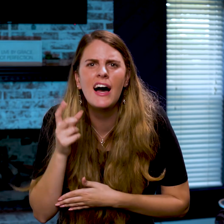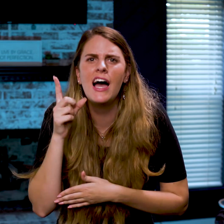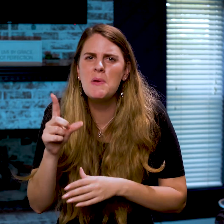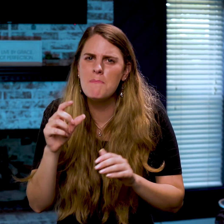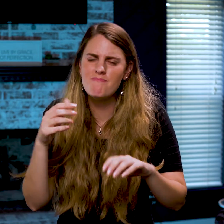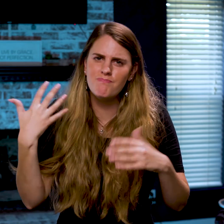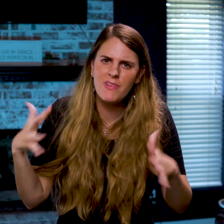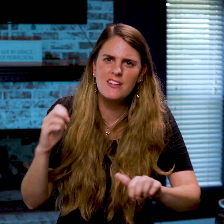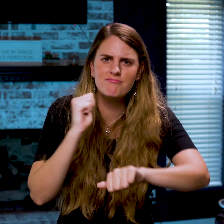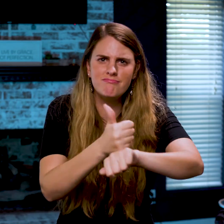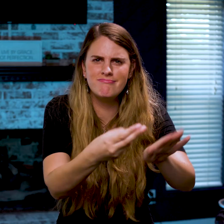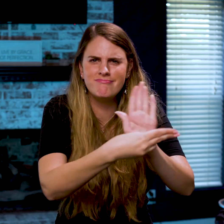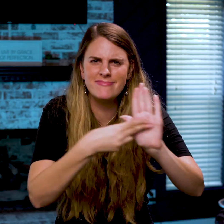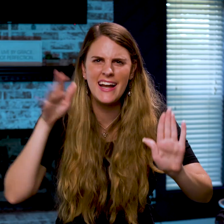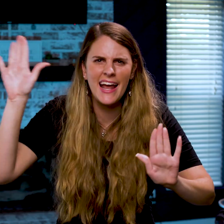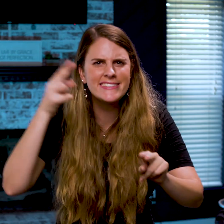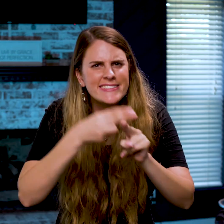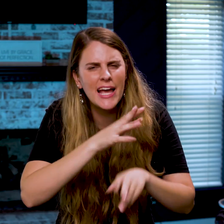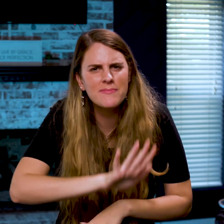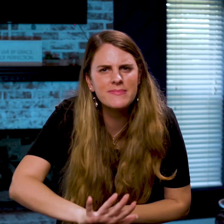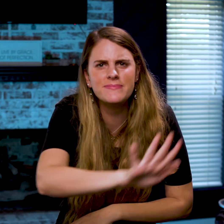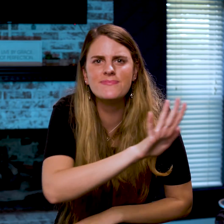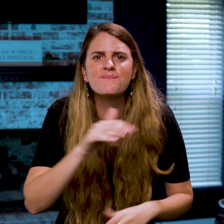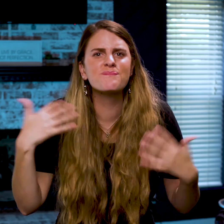He’s put His name on them.